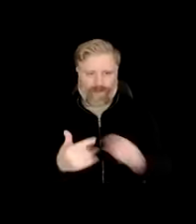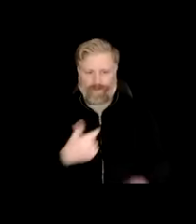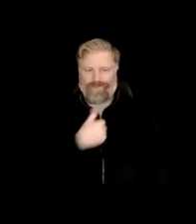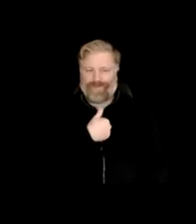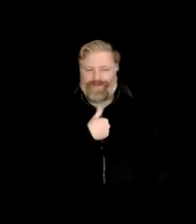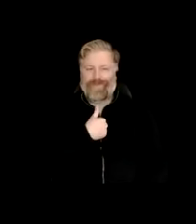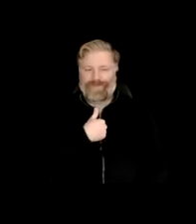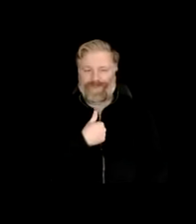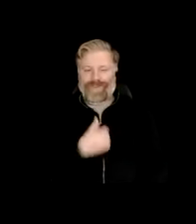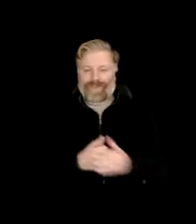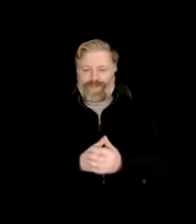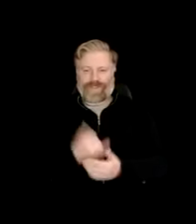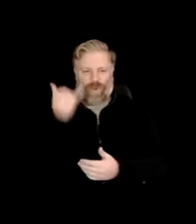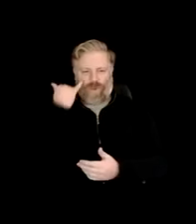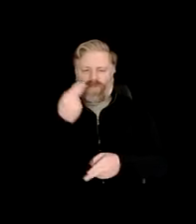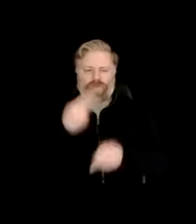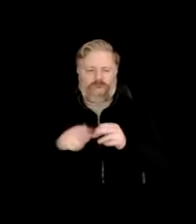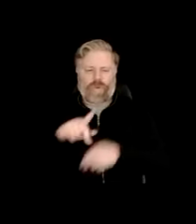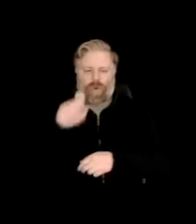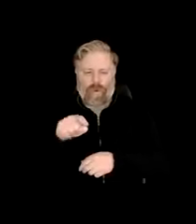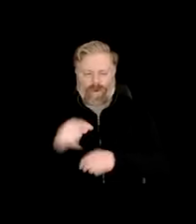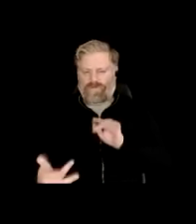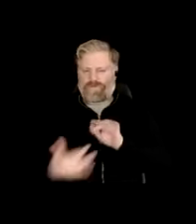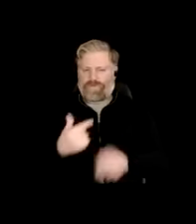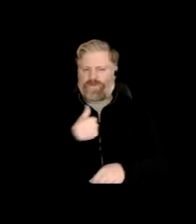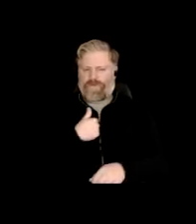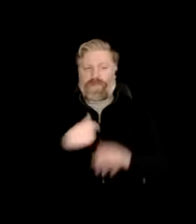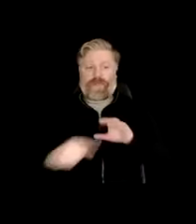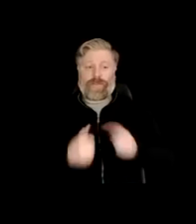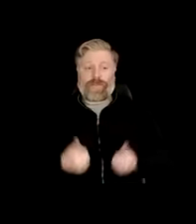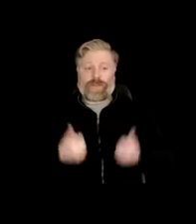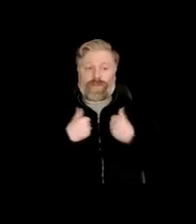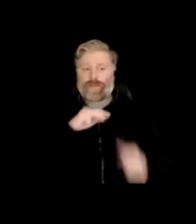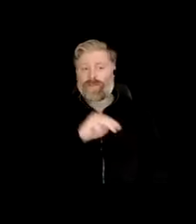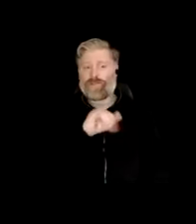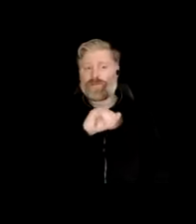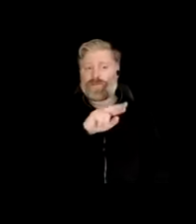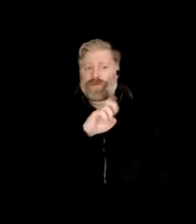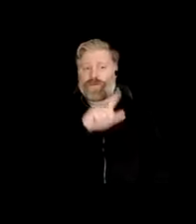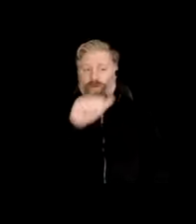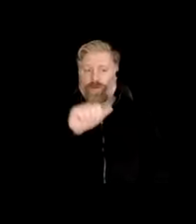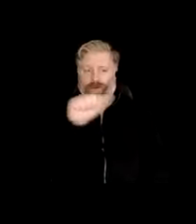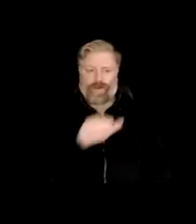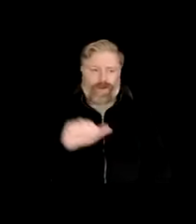if there are quick questions. My email address is mirella@mrac.org,